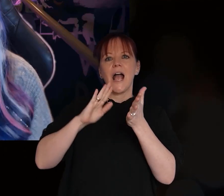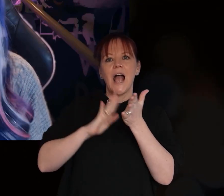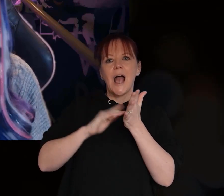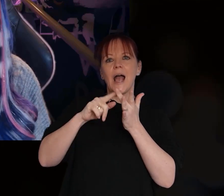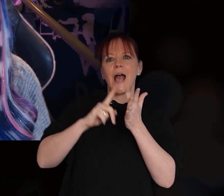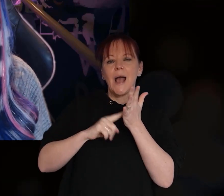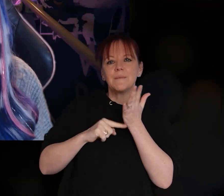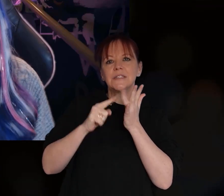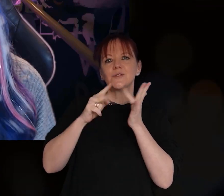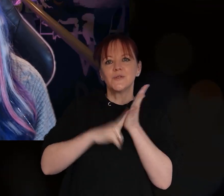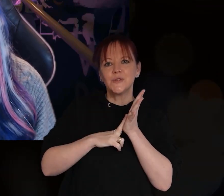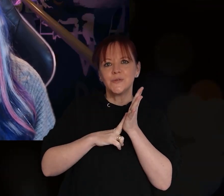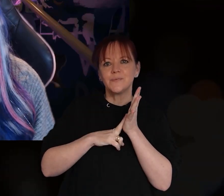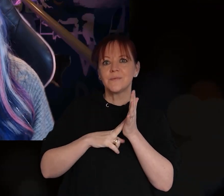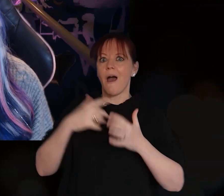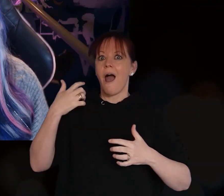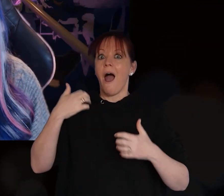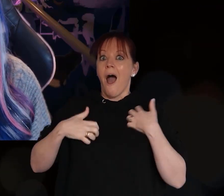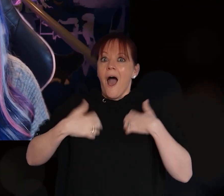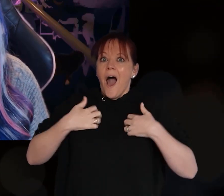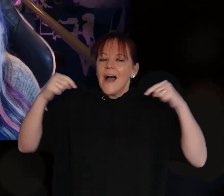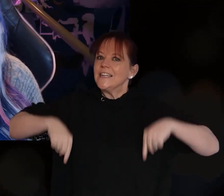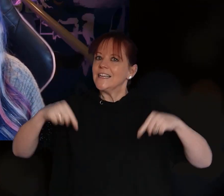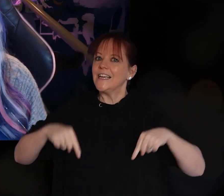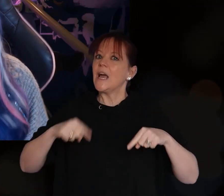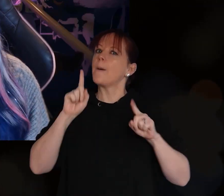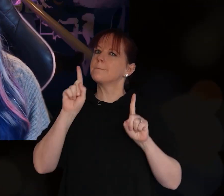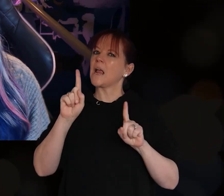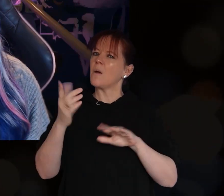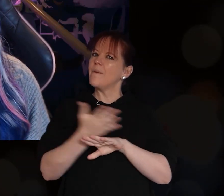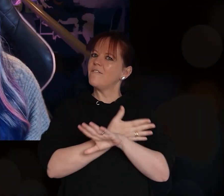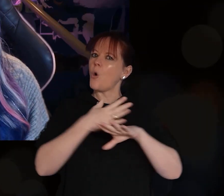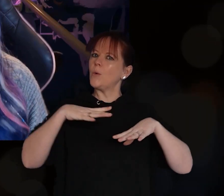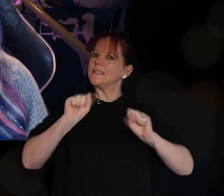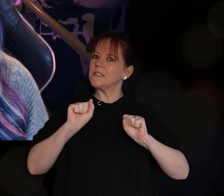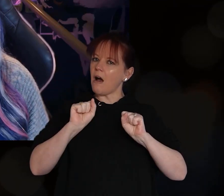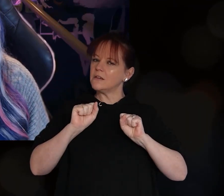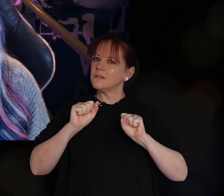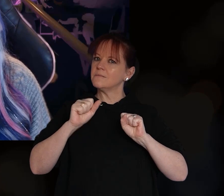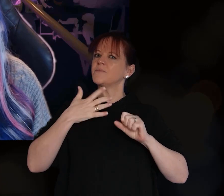We're so excited to have you join us today but before we get started I wanted to take a moment to remind you